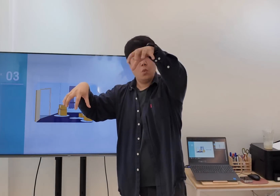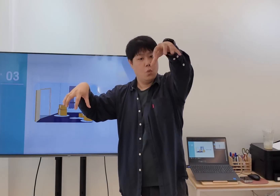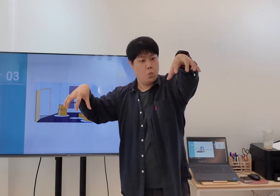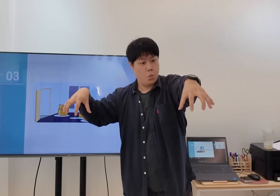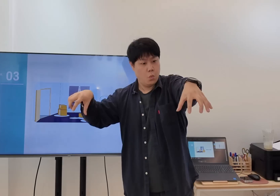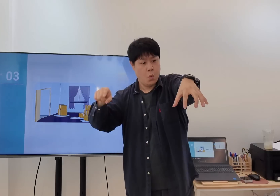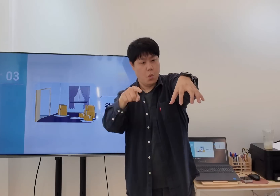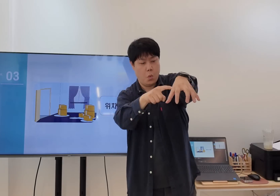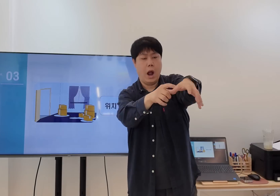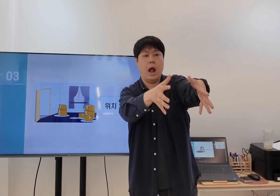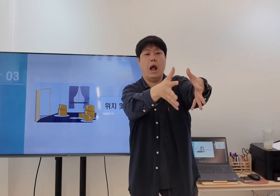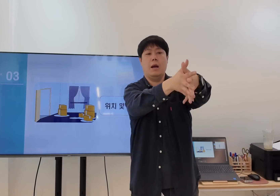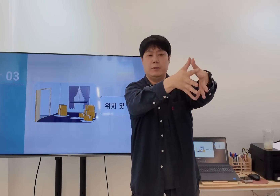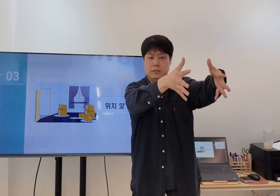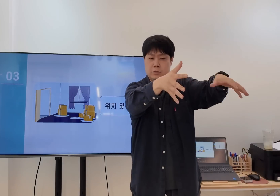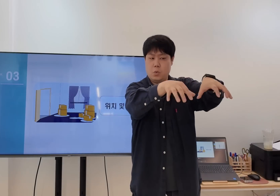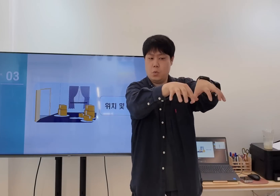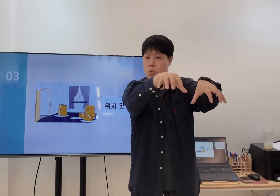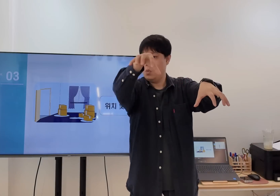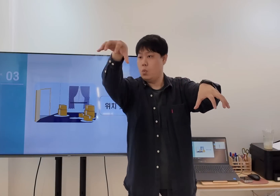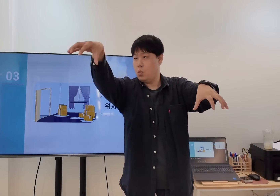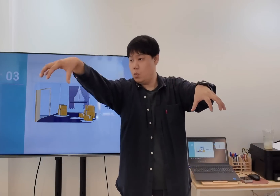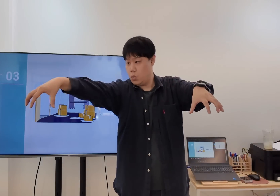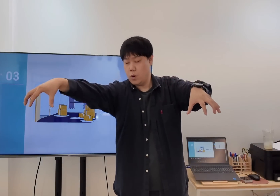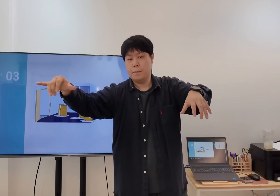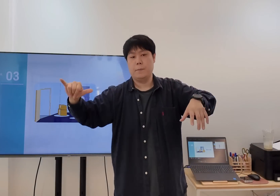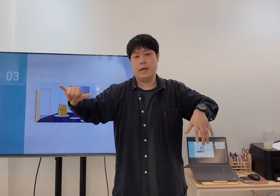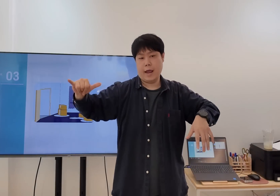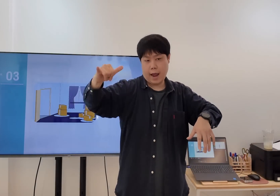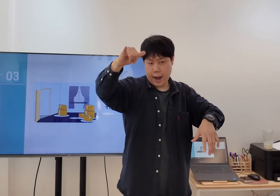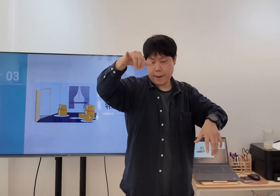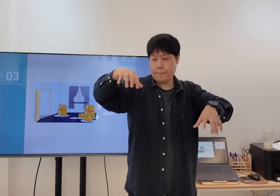an apartment on the left. There is an airport in front.